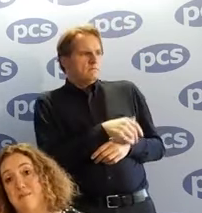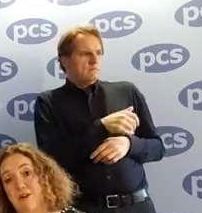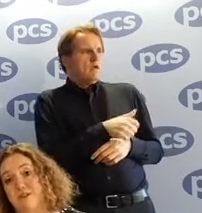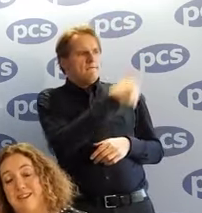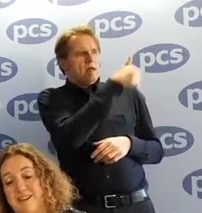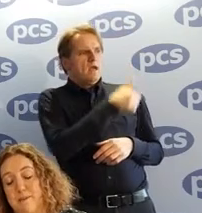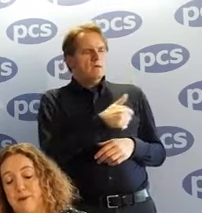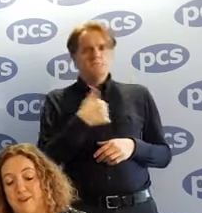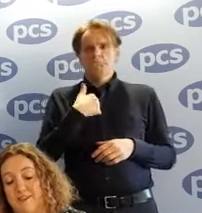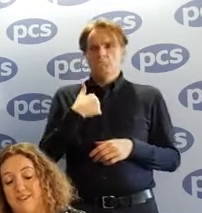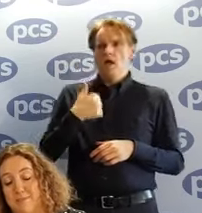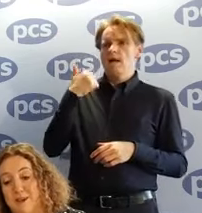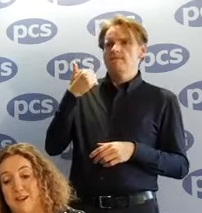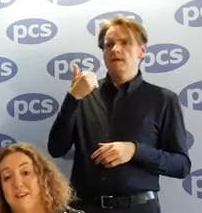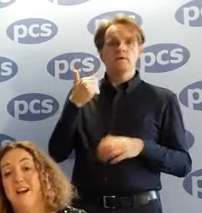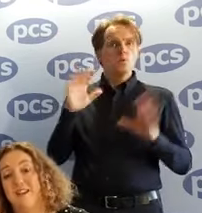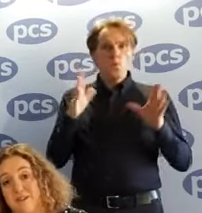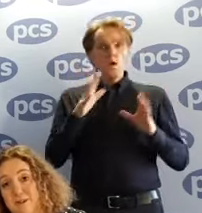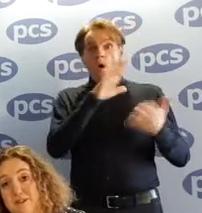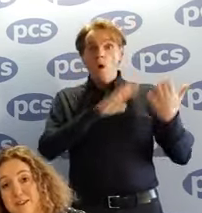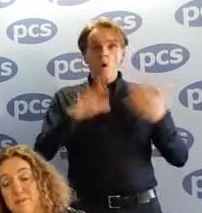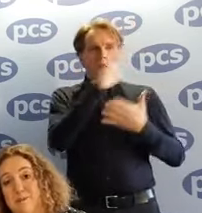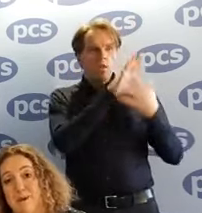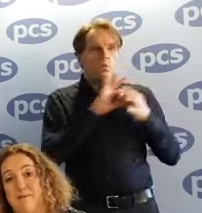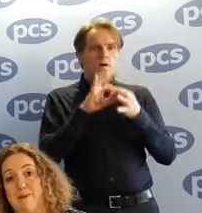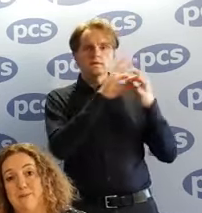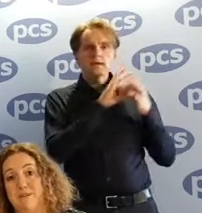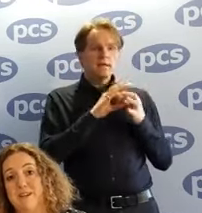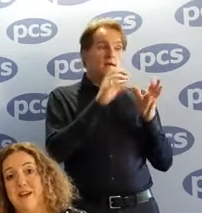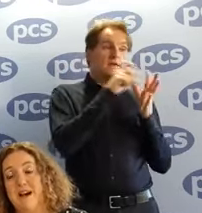very much that they need to be part of this campaign and so do DWP members and